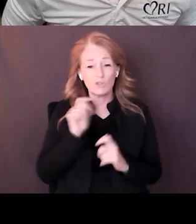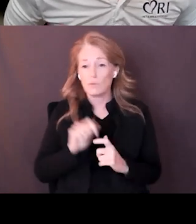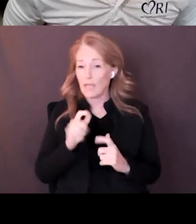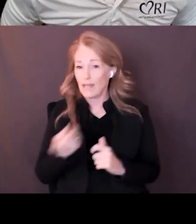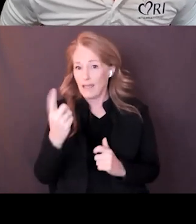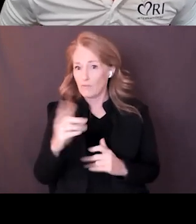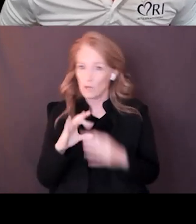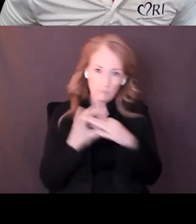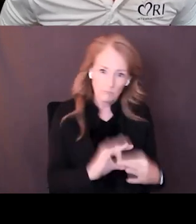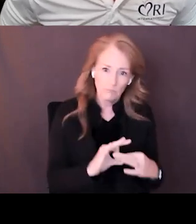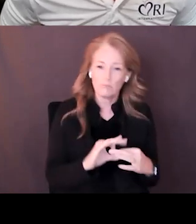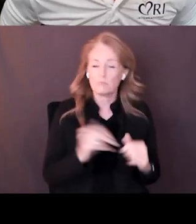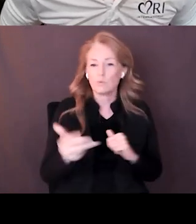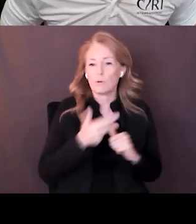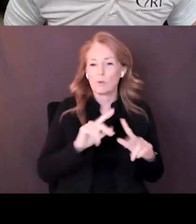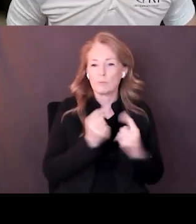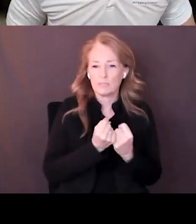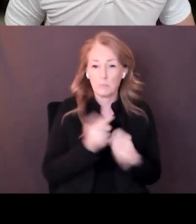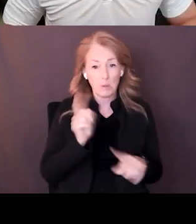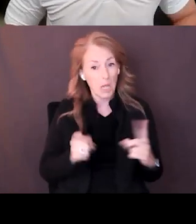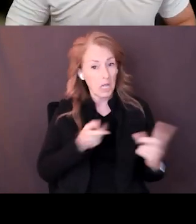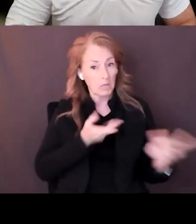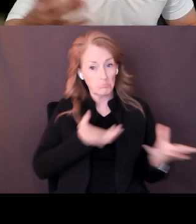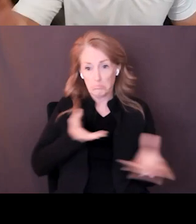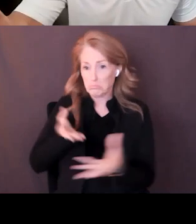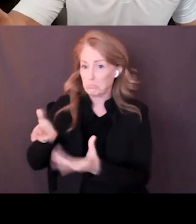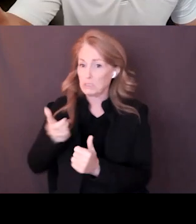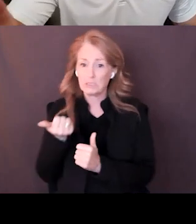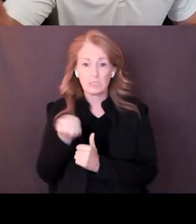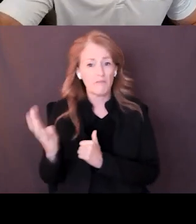THEY CAN SERVE MULTIPLE TEAMS AND THEY CAN BE LIVING OUT